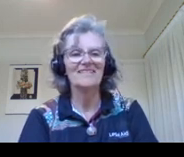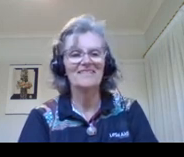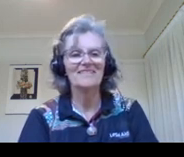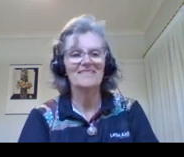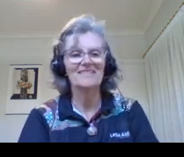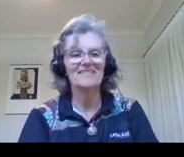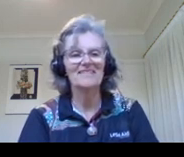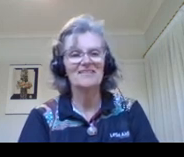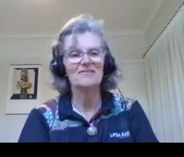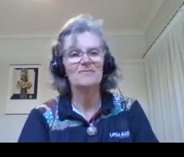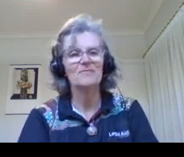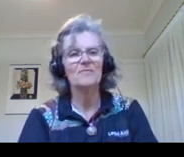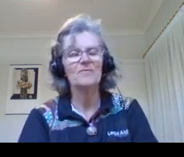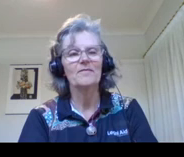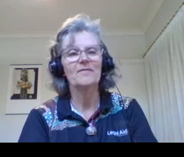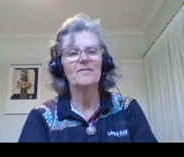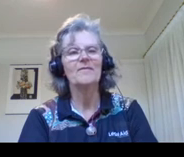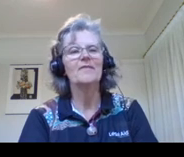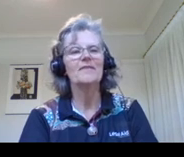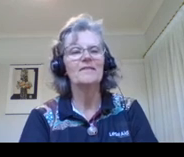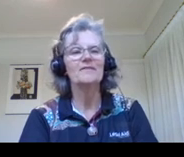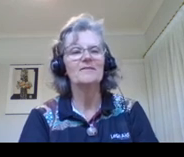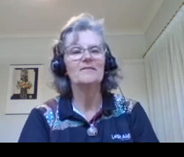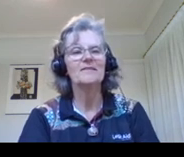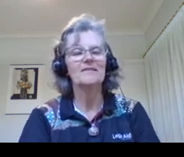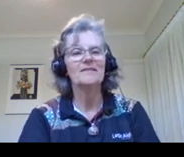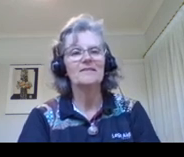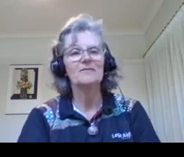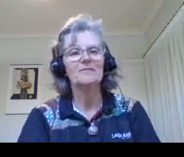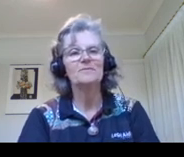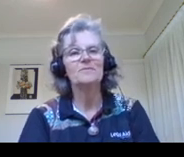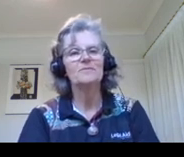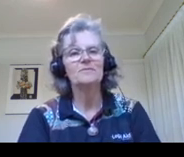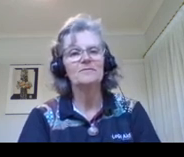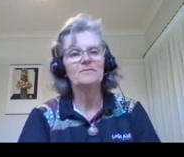let's talk about scam you know it's scam it's scam awareness week did you know that this had happened